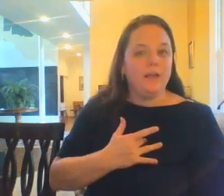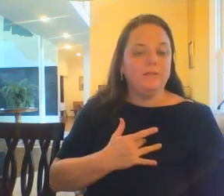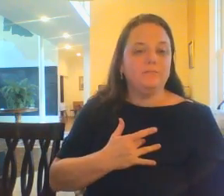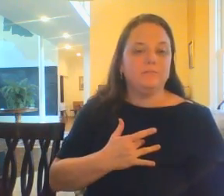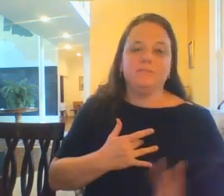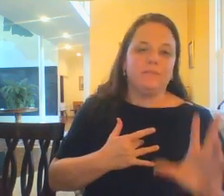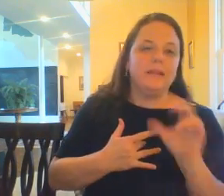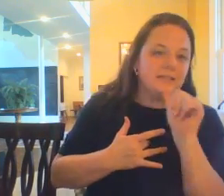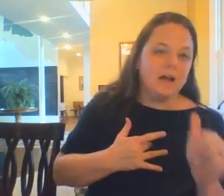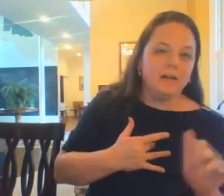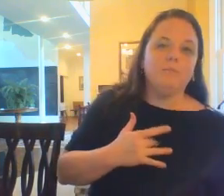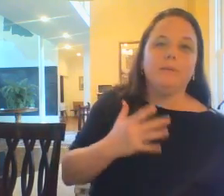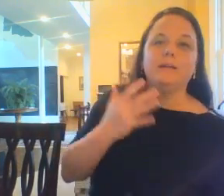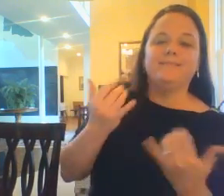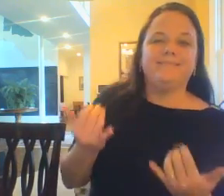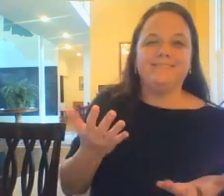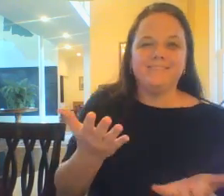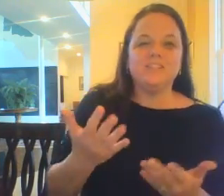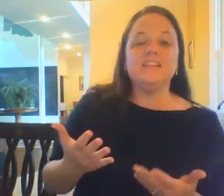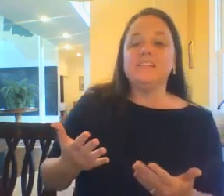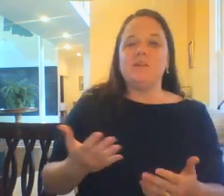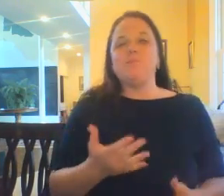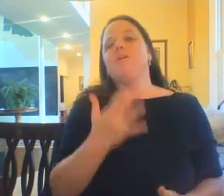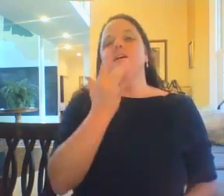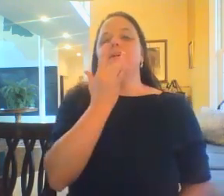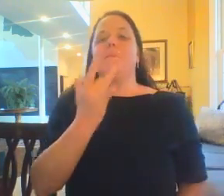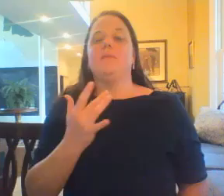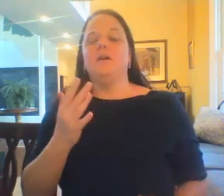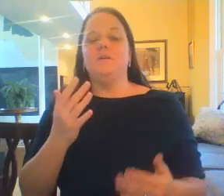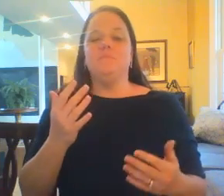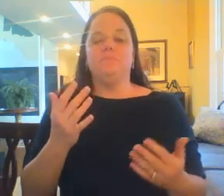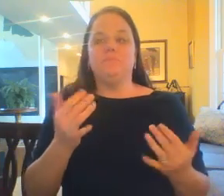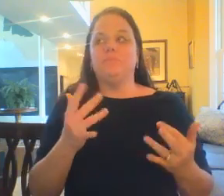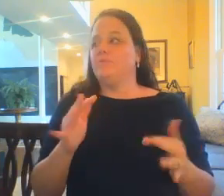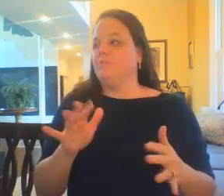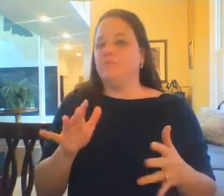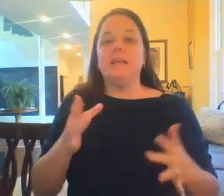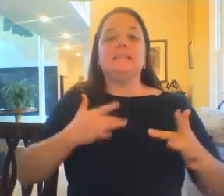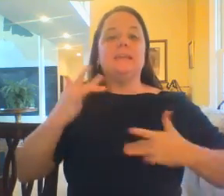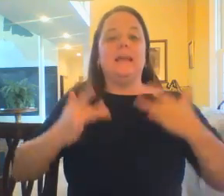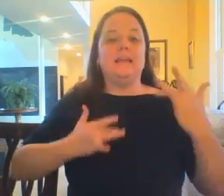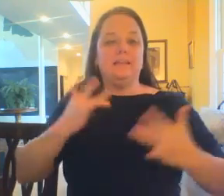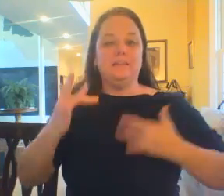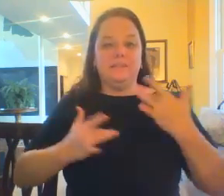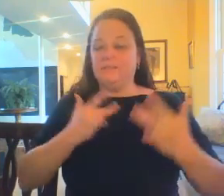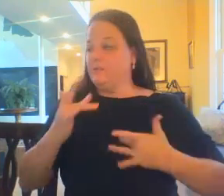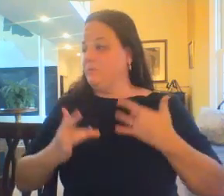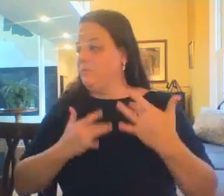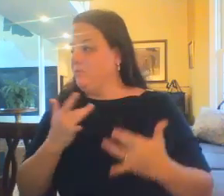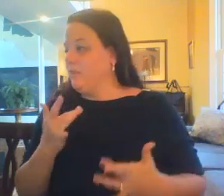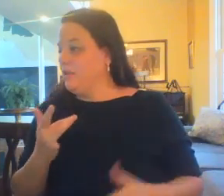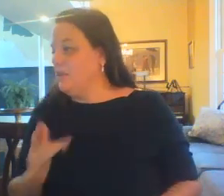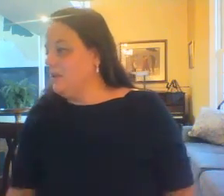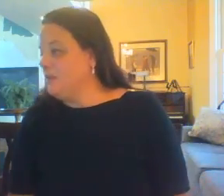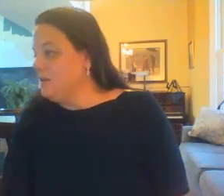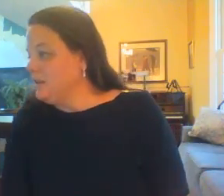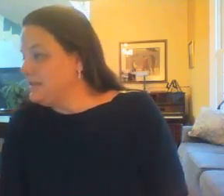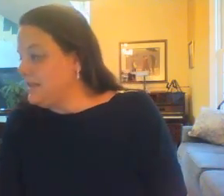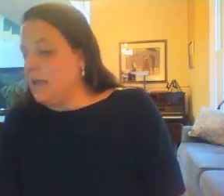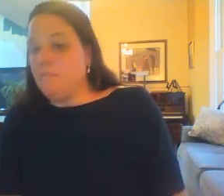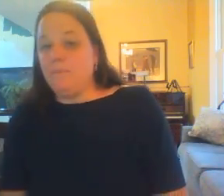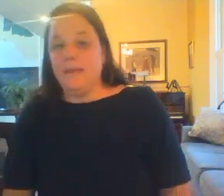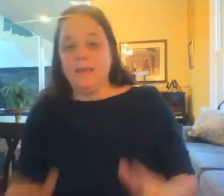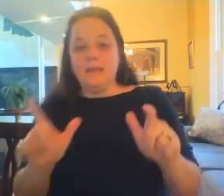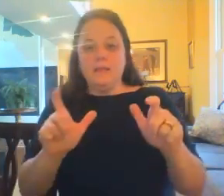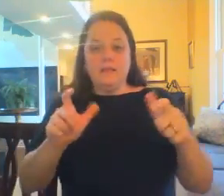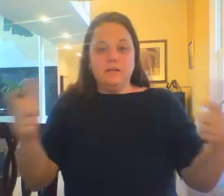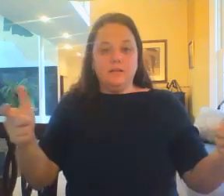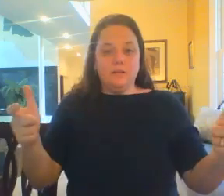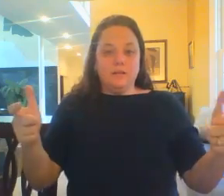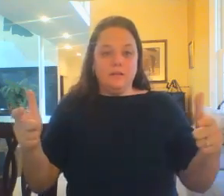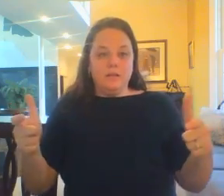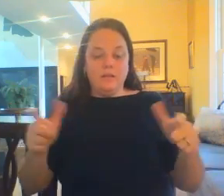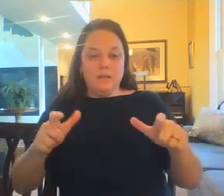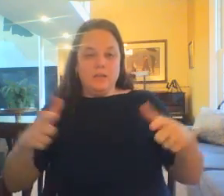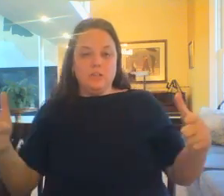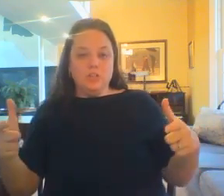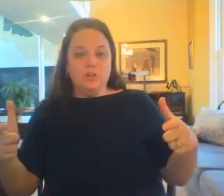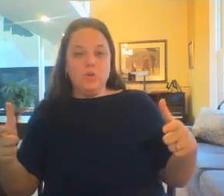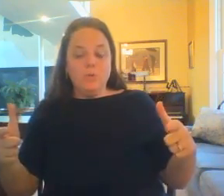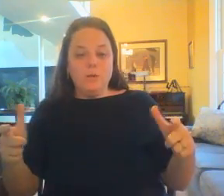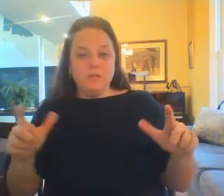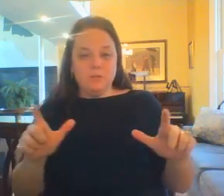it's not but just an example I'm excited